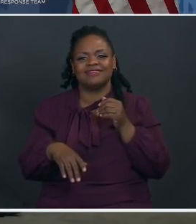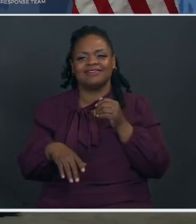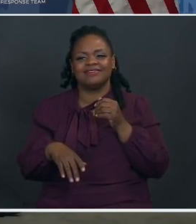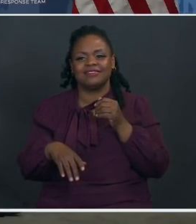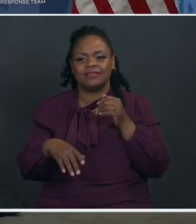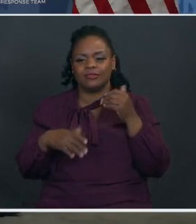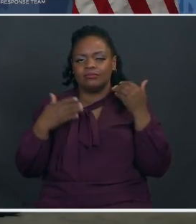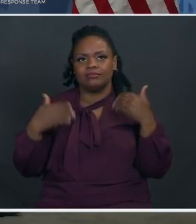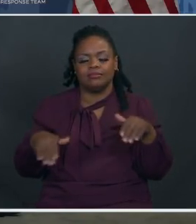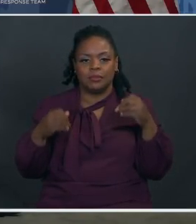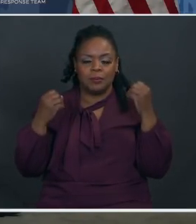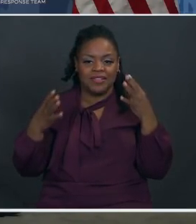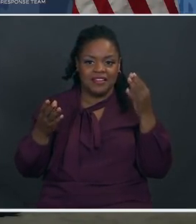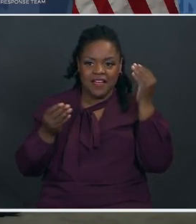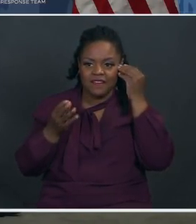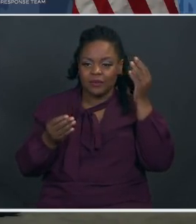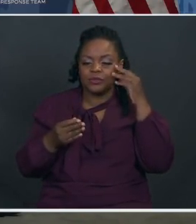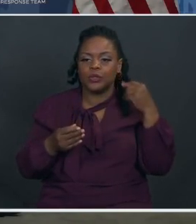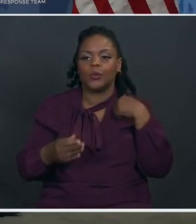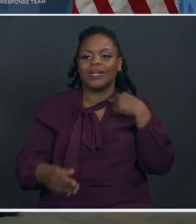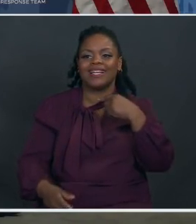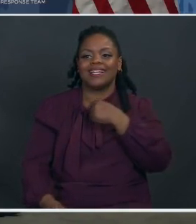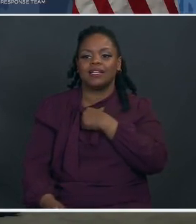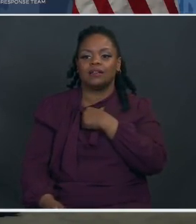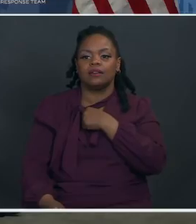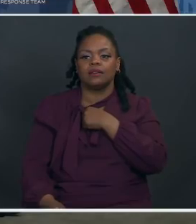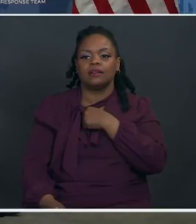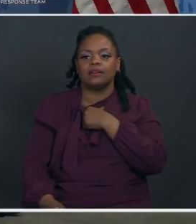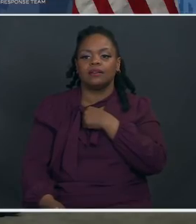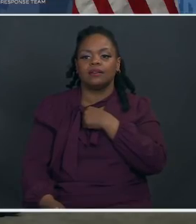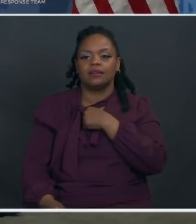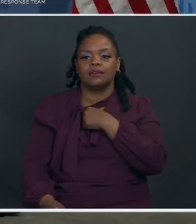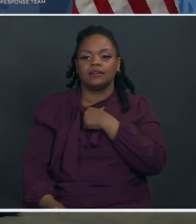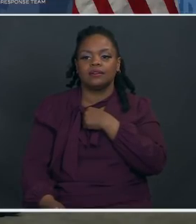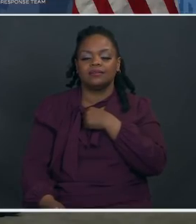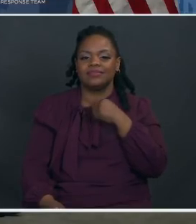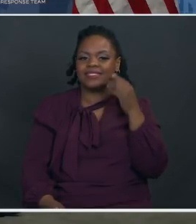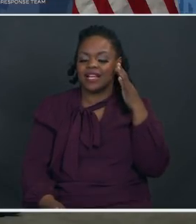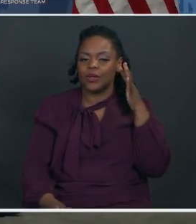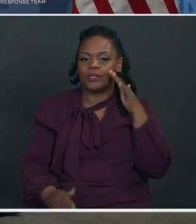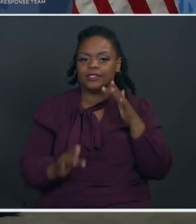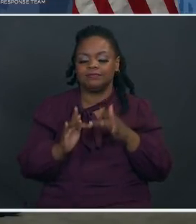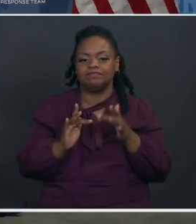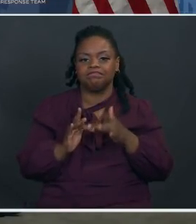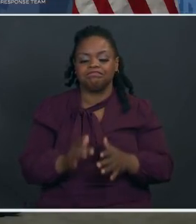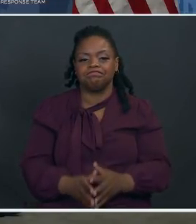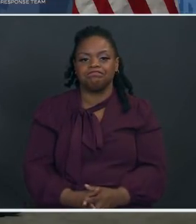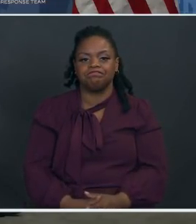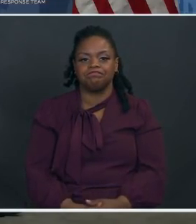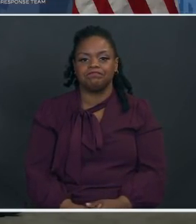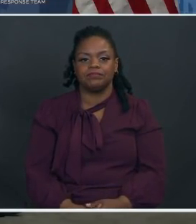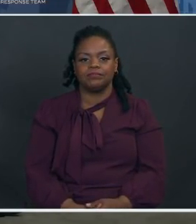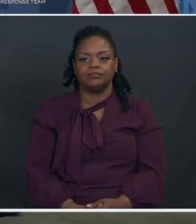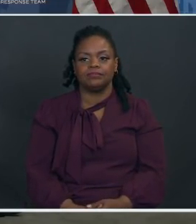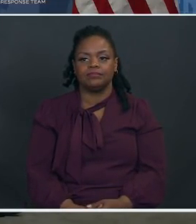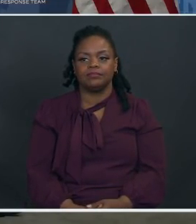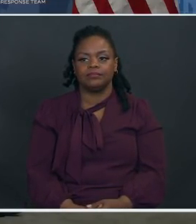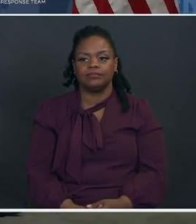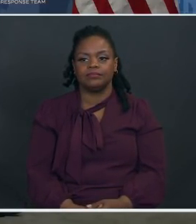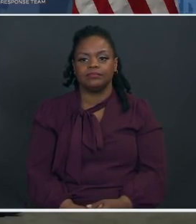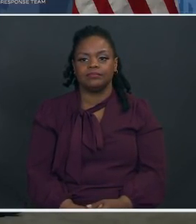We will be .